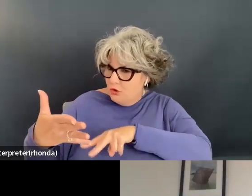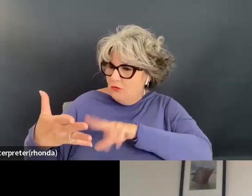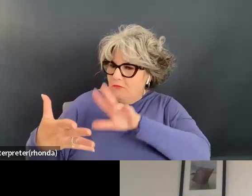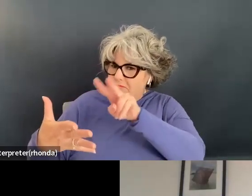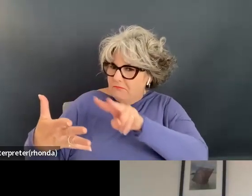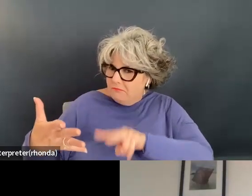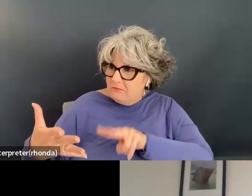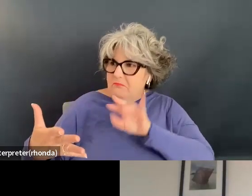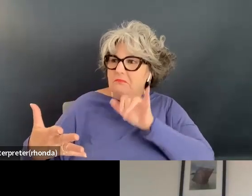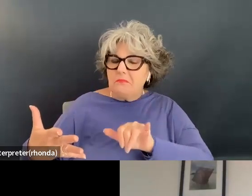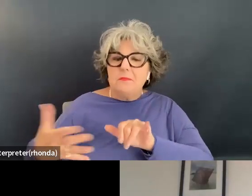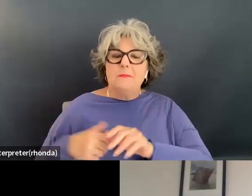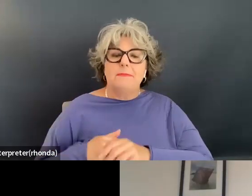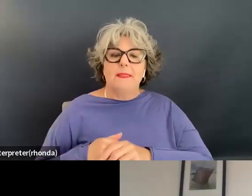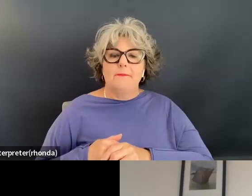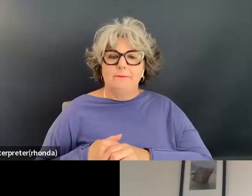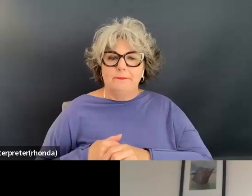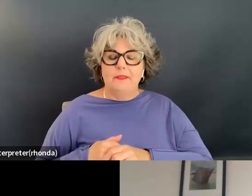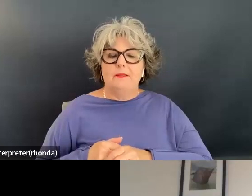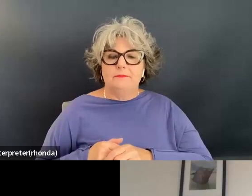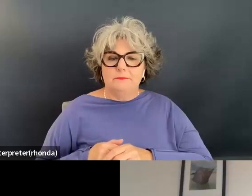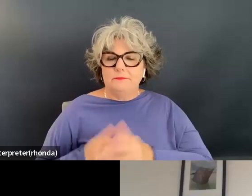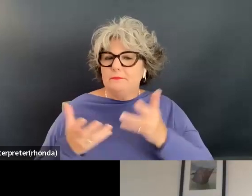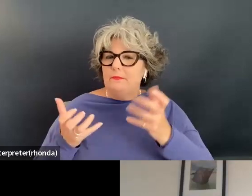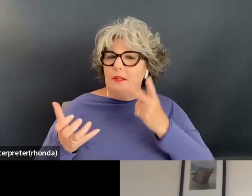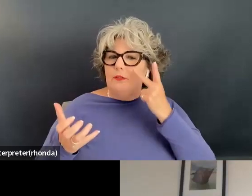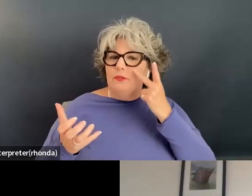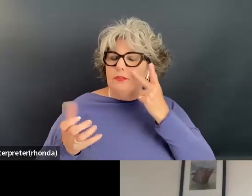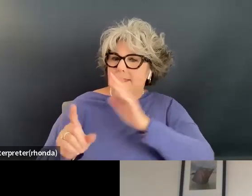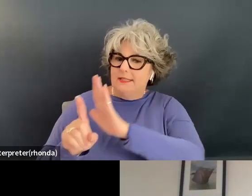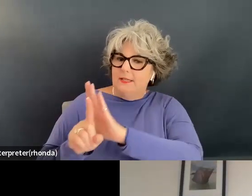And I was like, I wanted to see if she picks up on that,